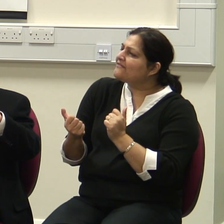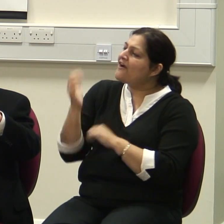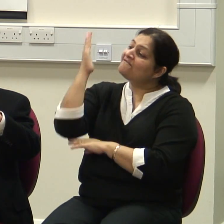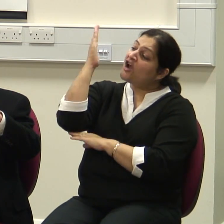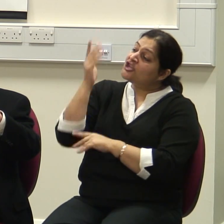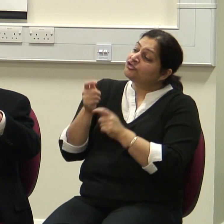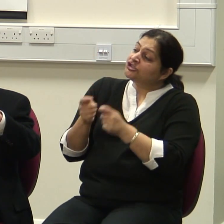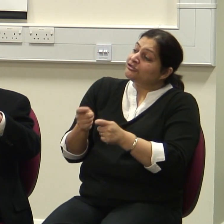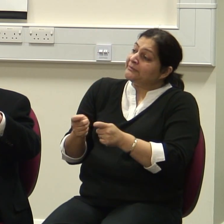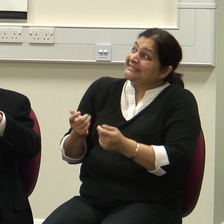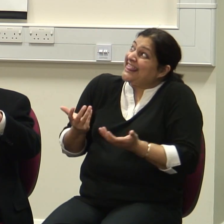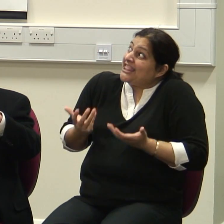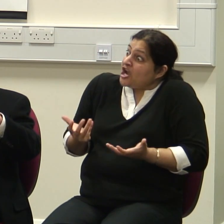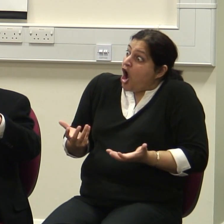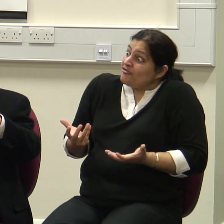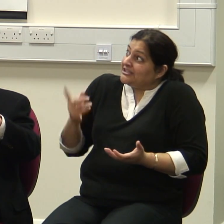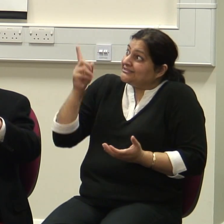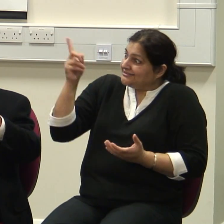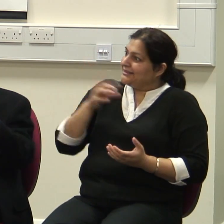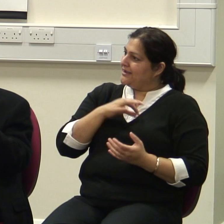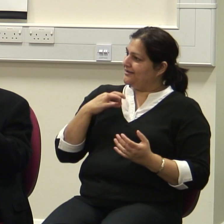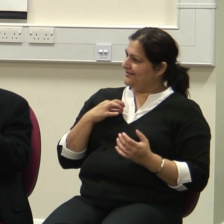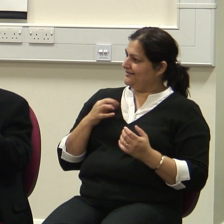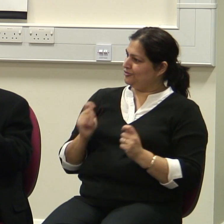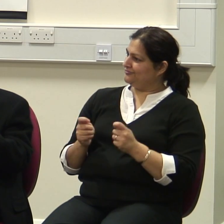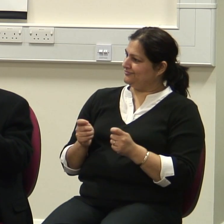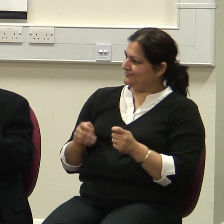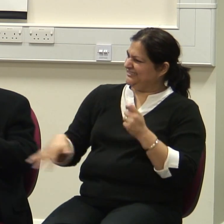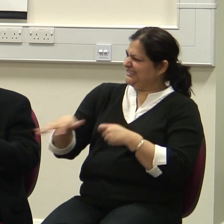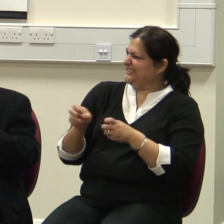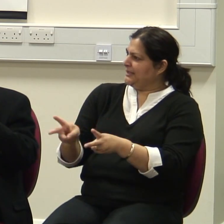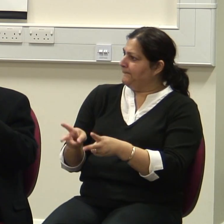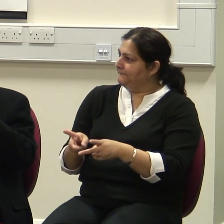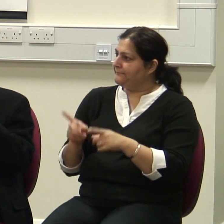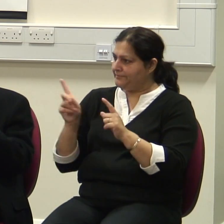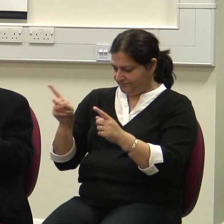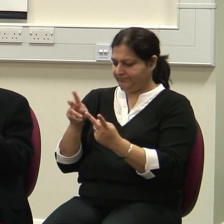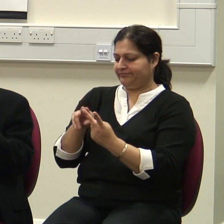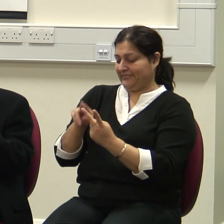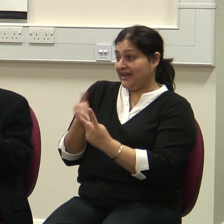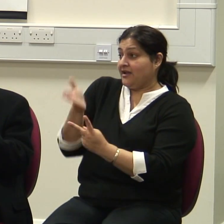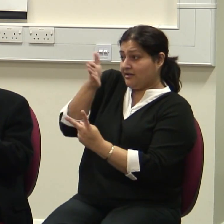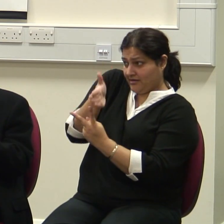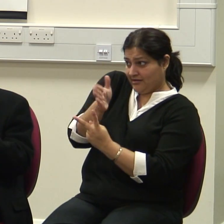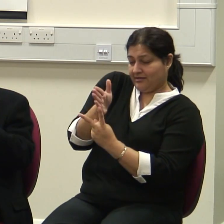Now let’s go back to the first half of what you said, which is about imbalance between